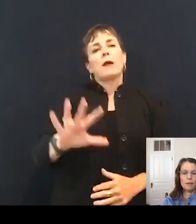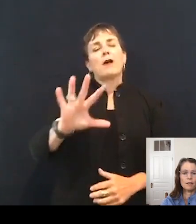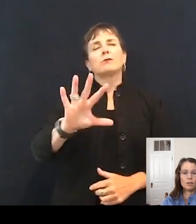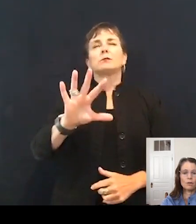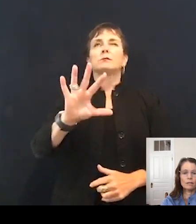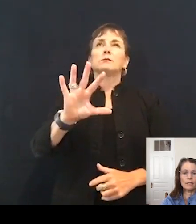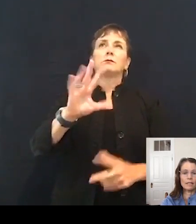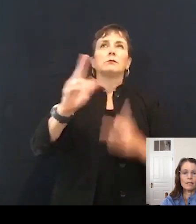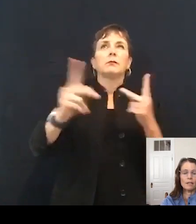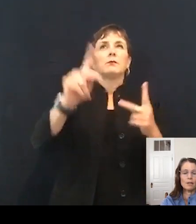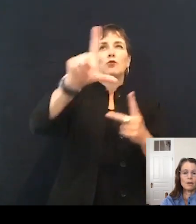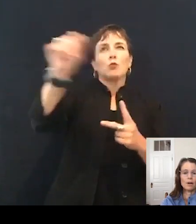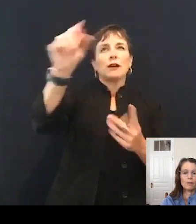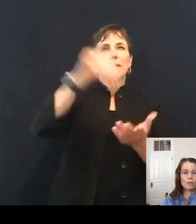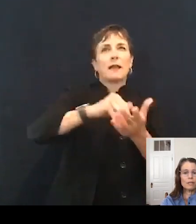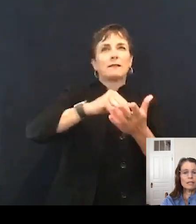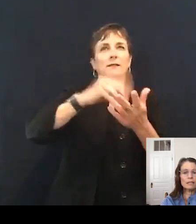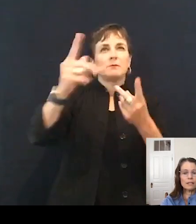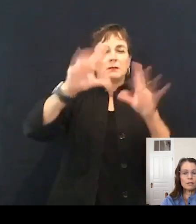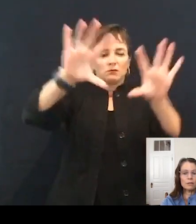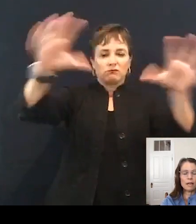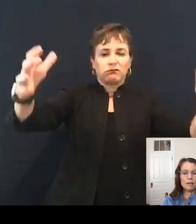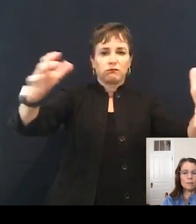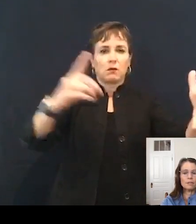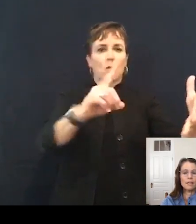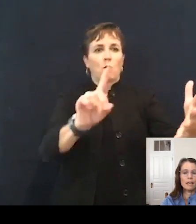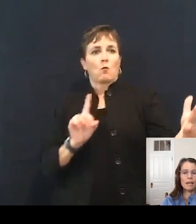Currently, there are three clinical types and